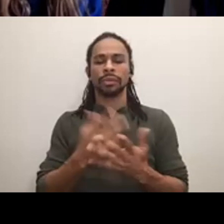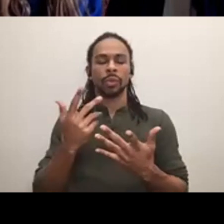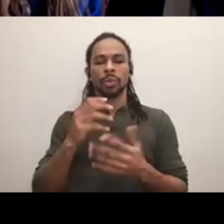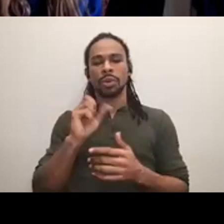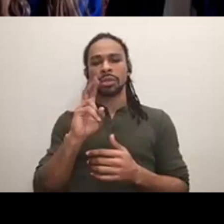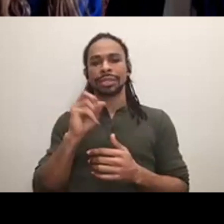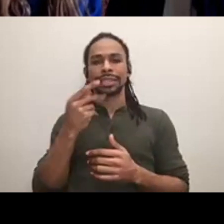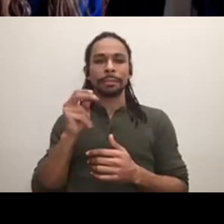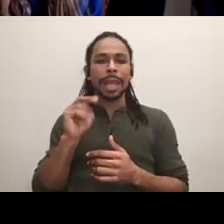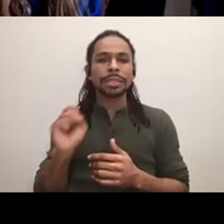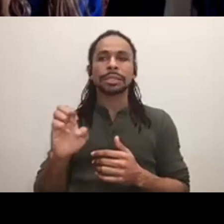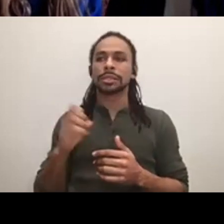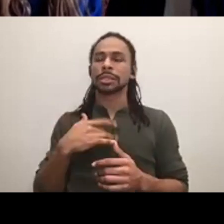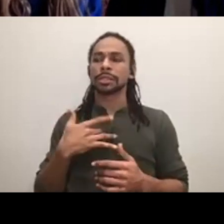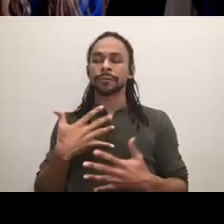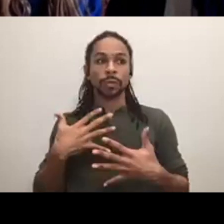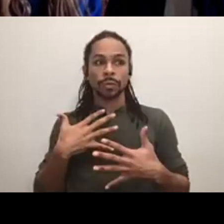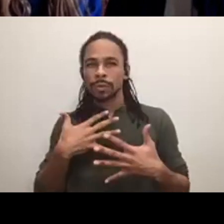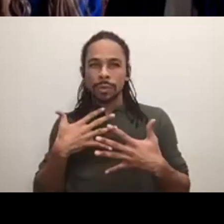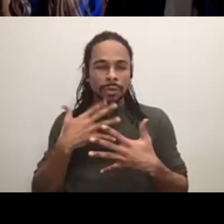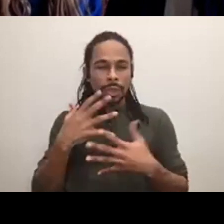Spanish pronunciation. There's one from a person named Cavar that's a meme, which I